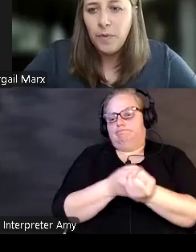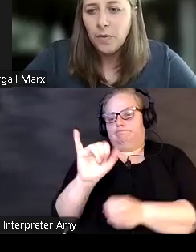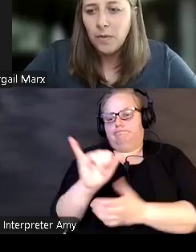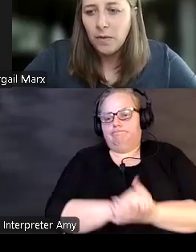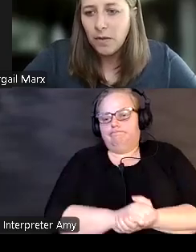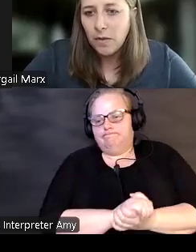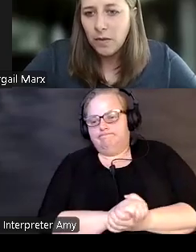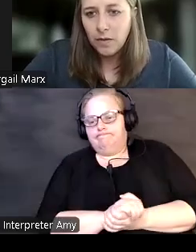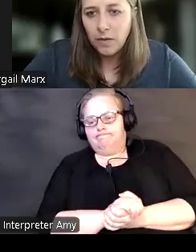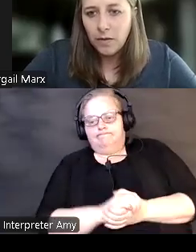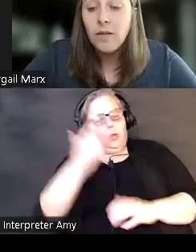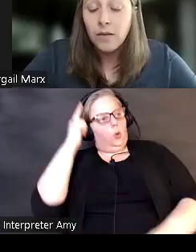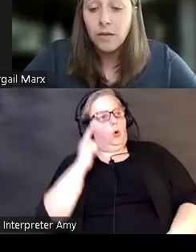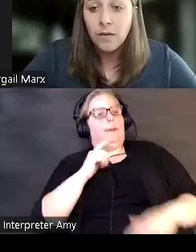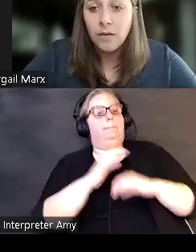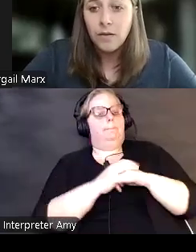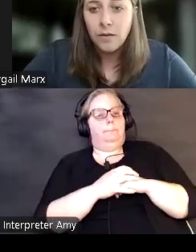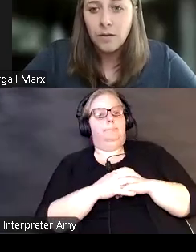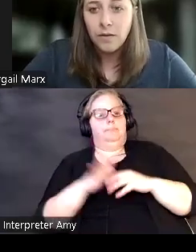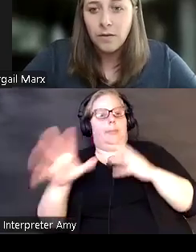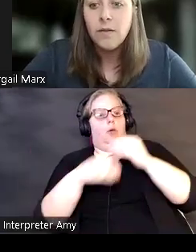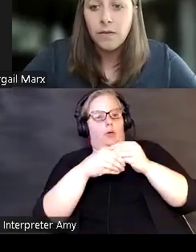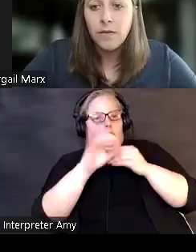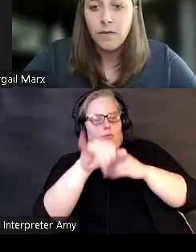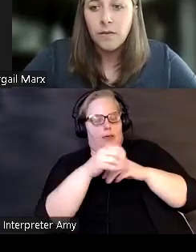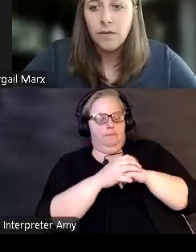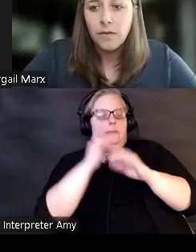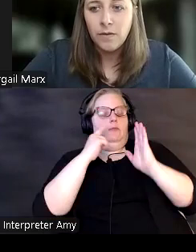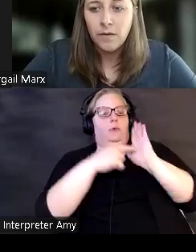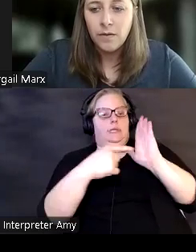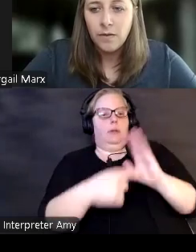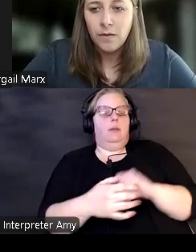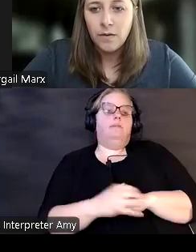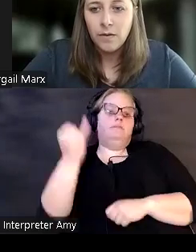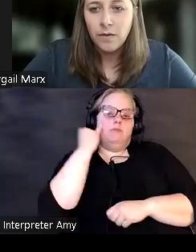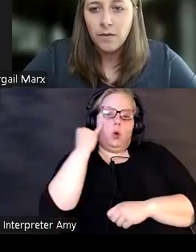Laura: Abby, I'll just add to that, so for example, if someone is looking at employment and